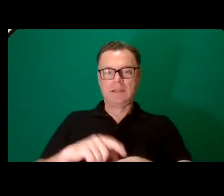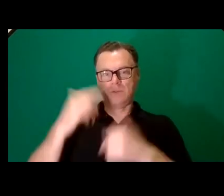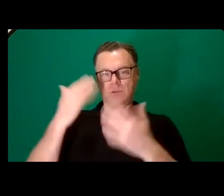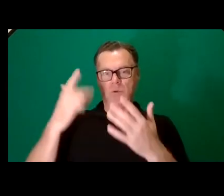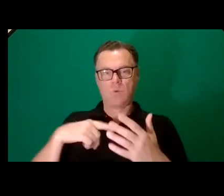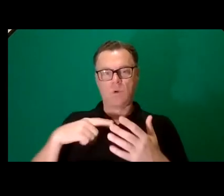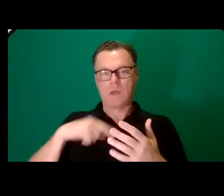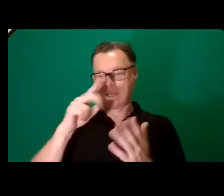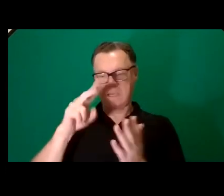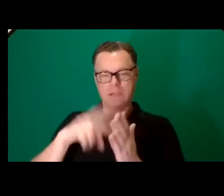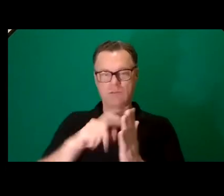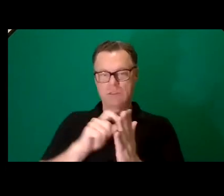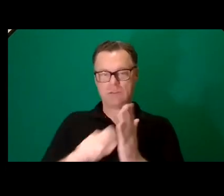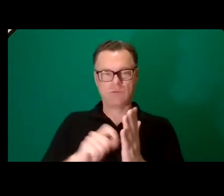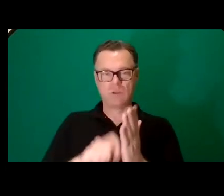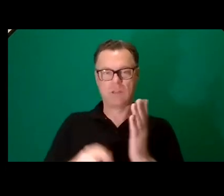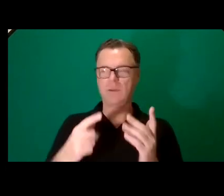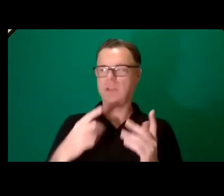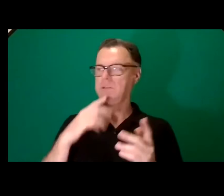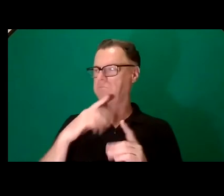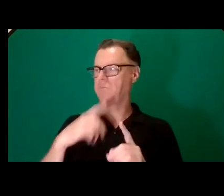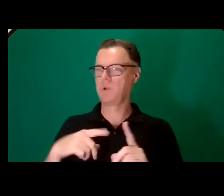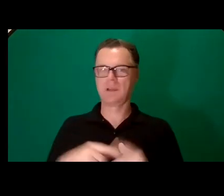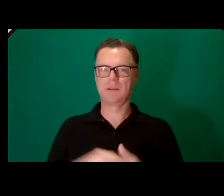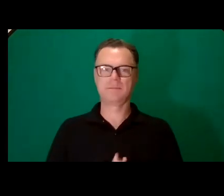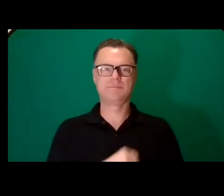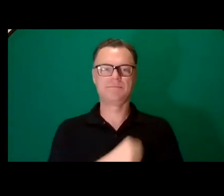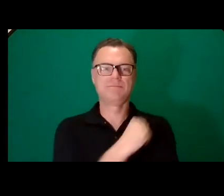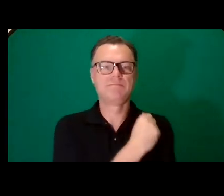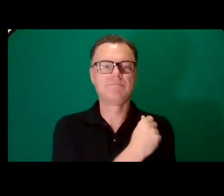read and write because I coped fairly well.